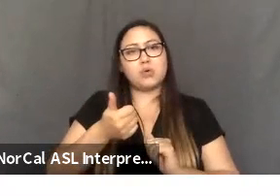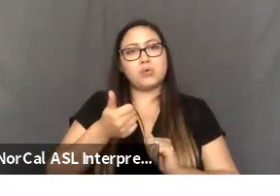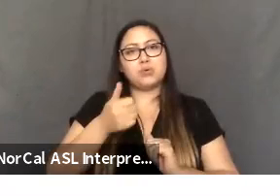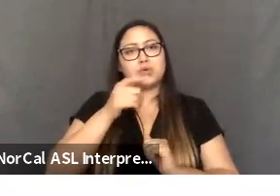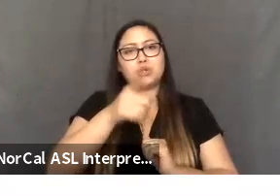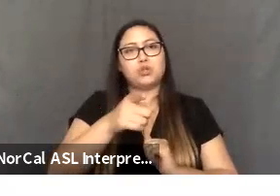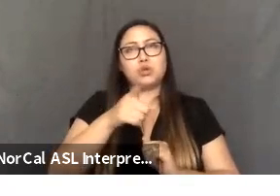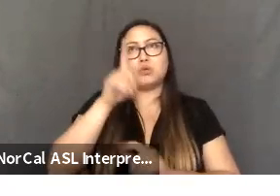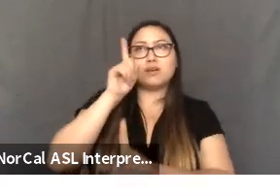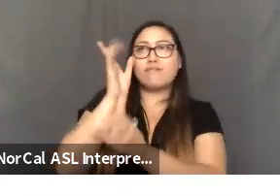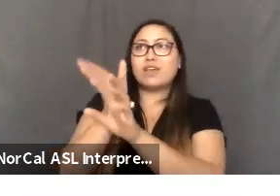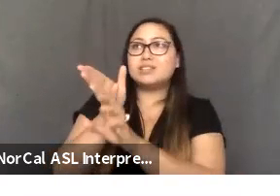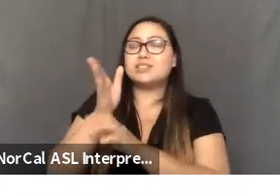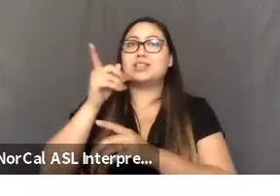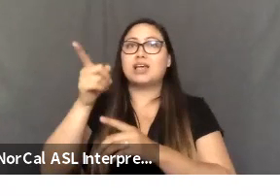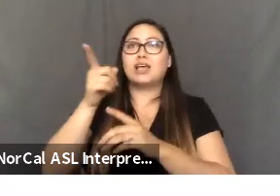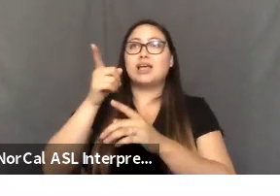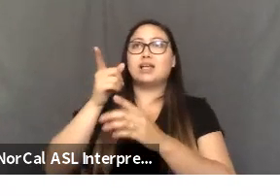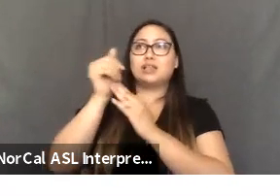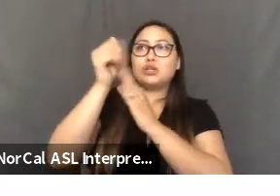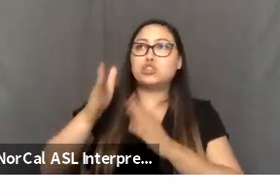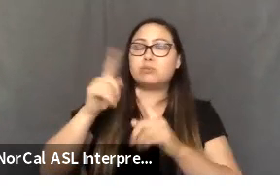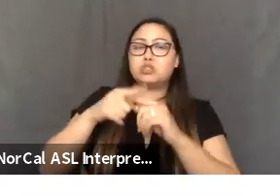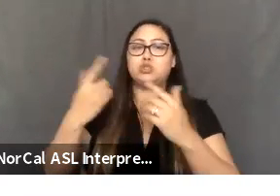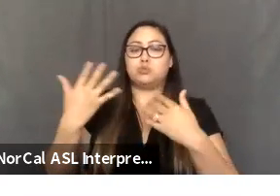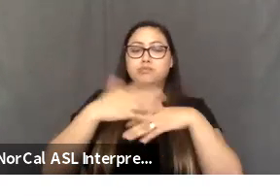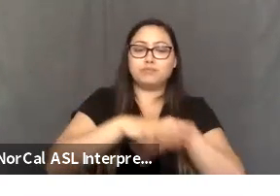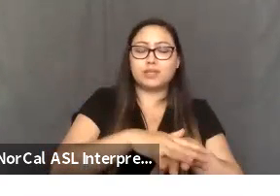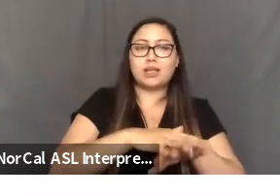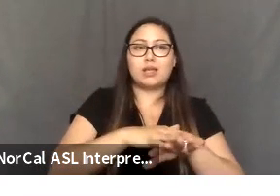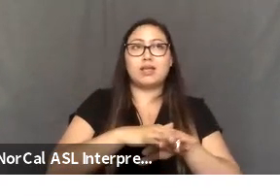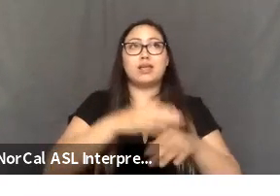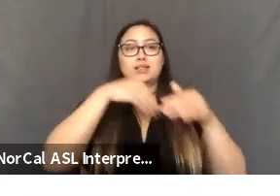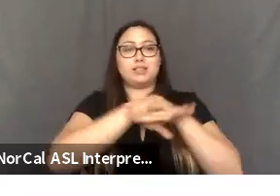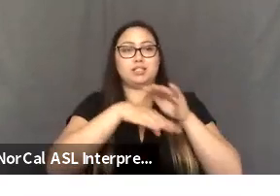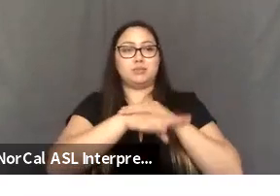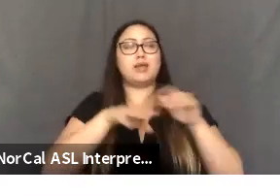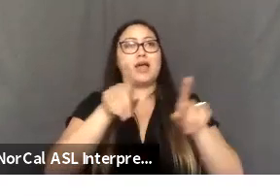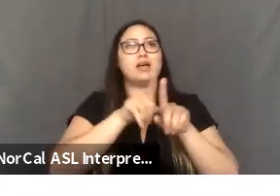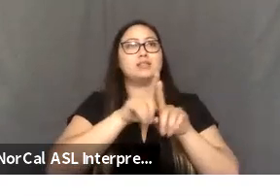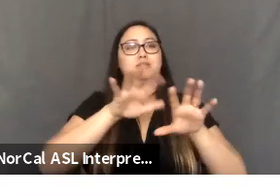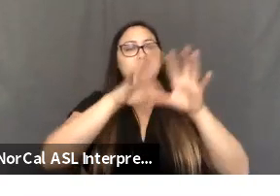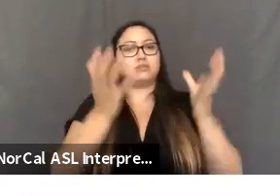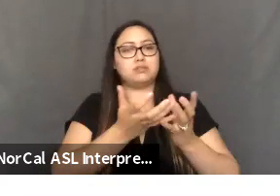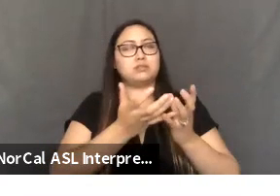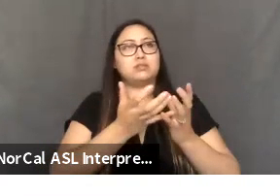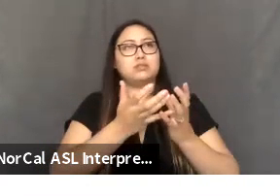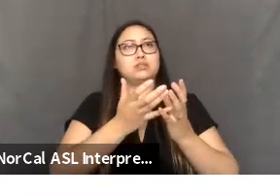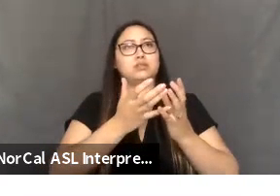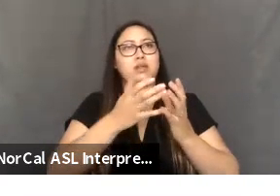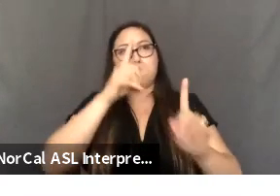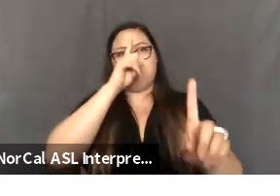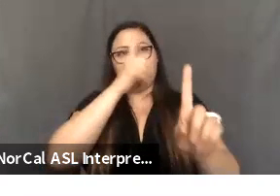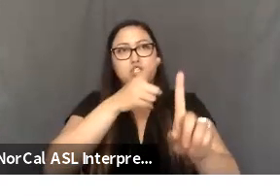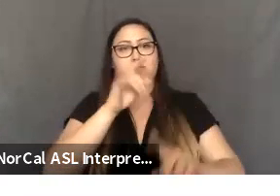leadership to integrate accessibility as an overall piece of the mission of the organization?